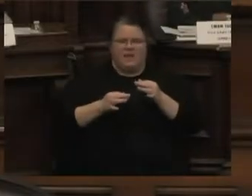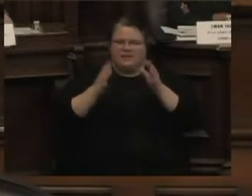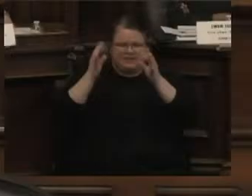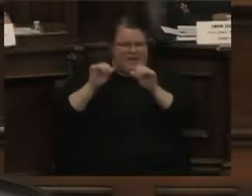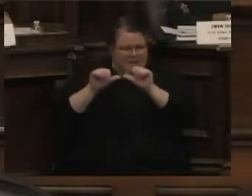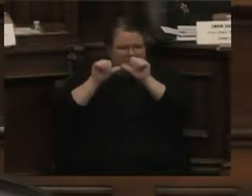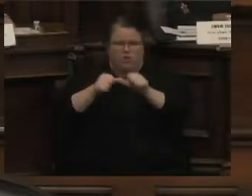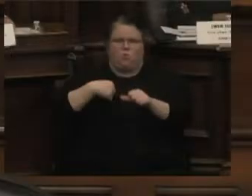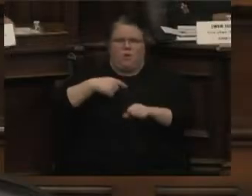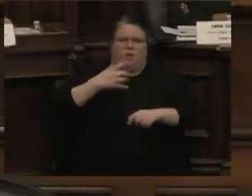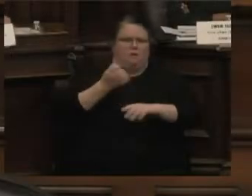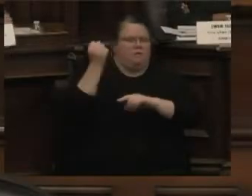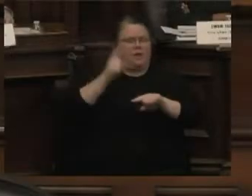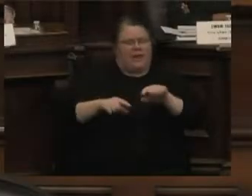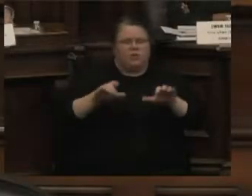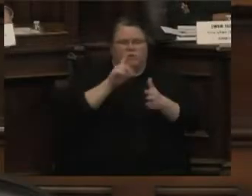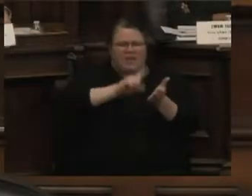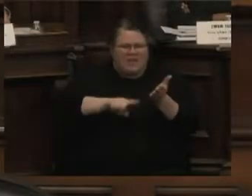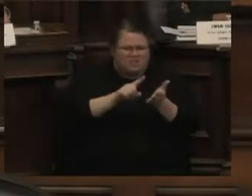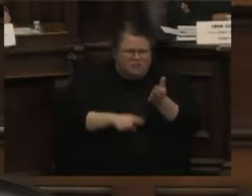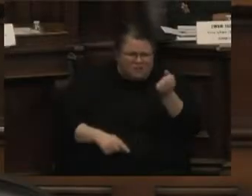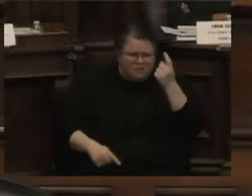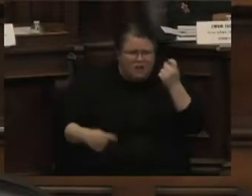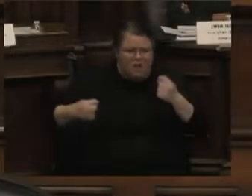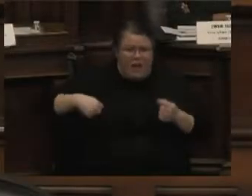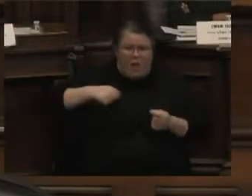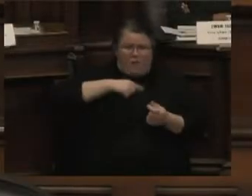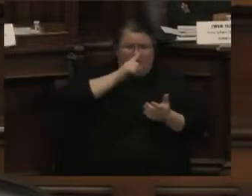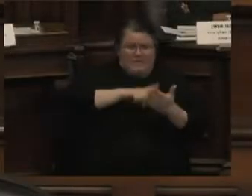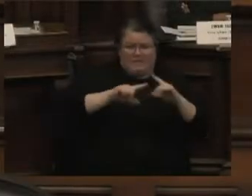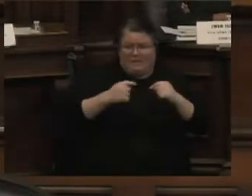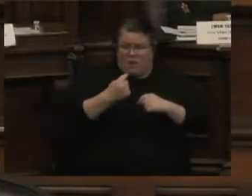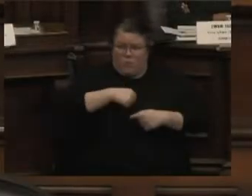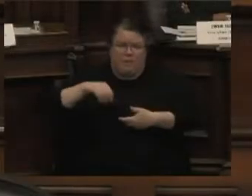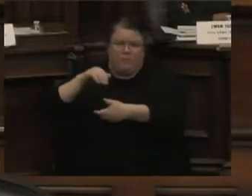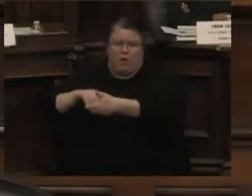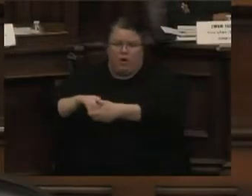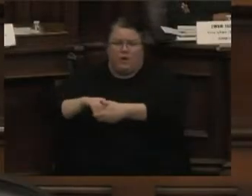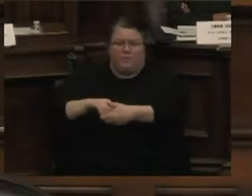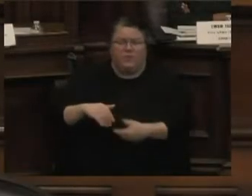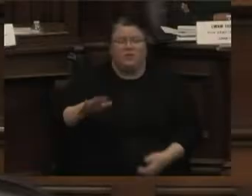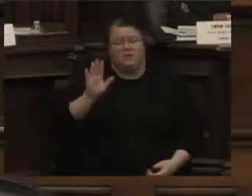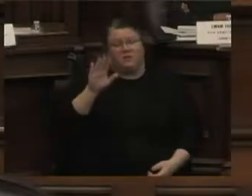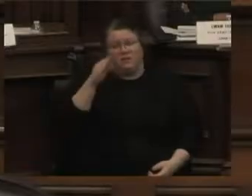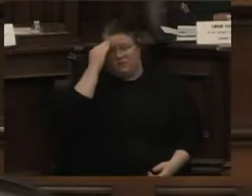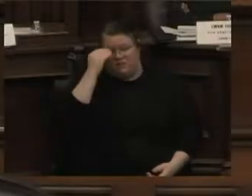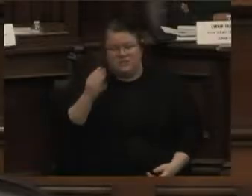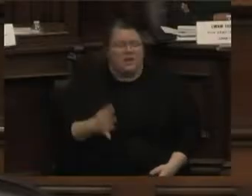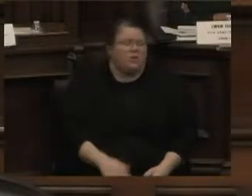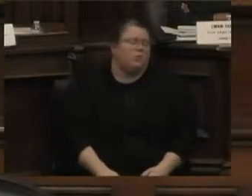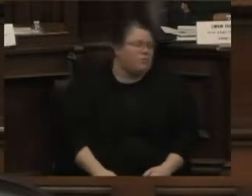court upheld the fact that we could not do investigations for